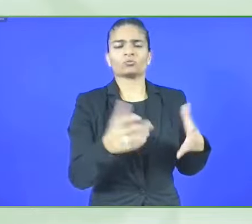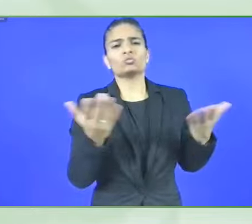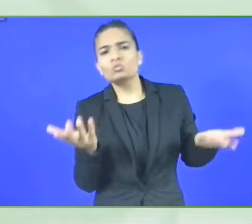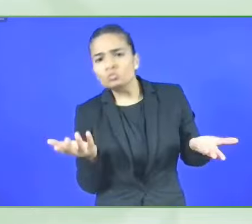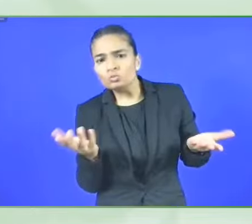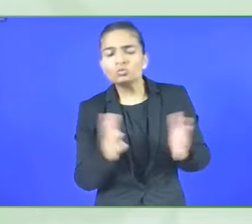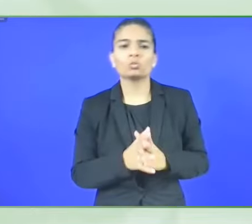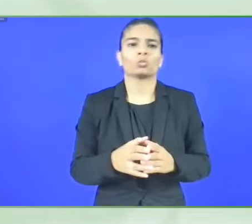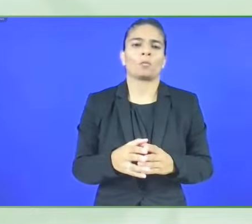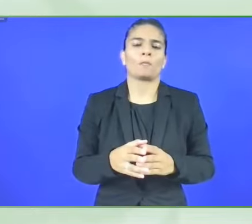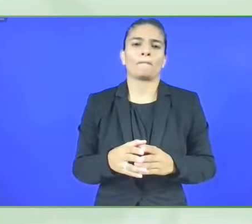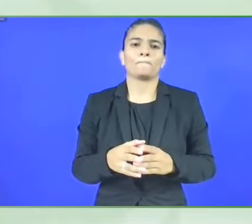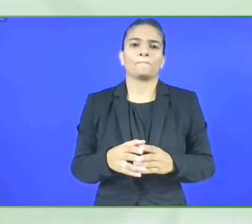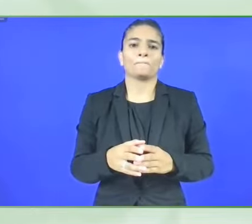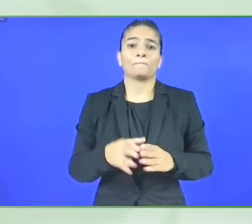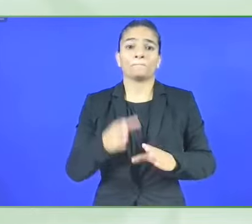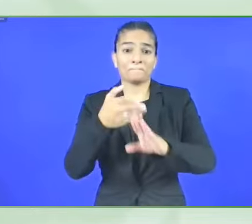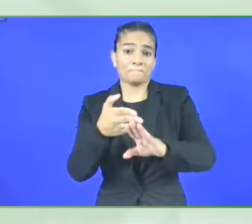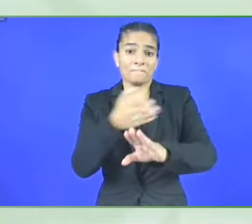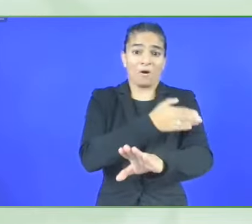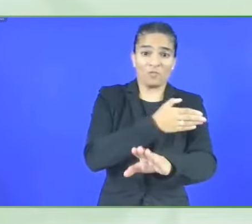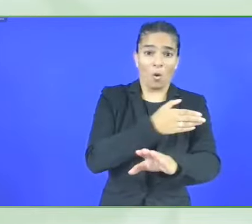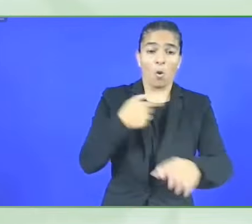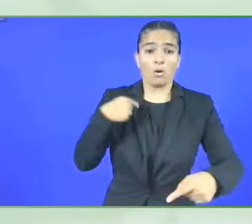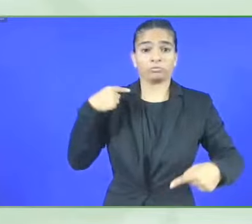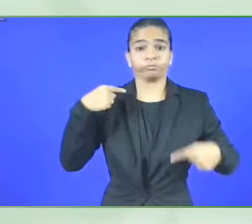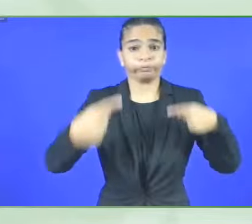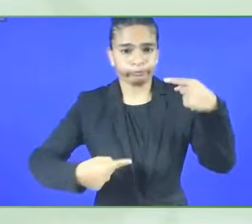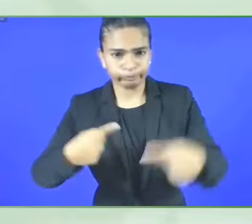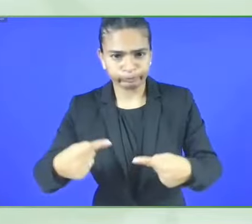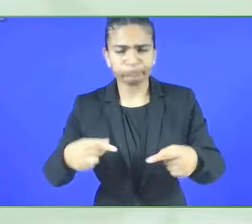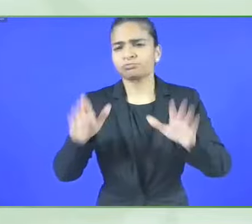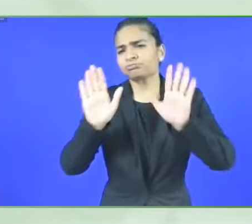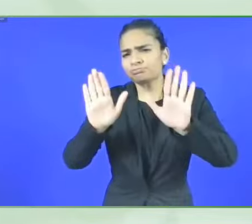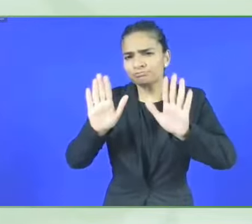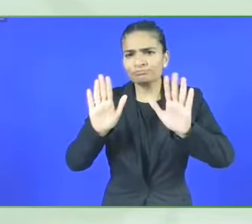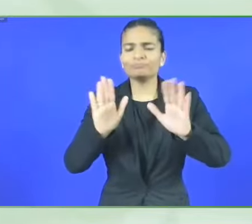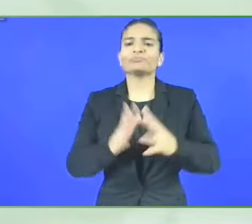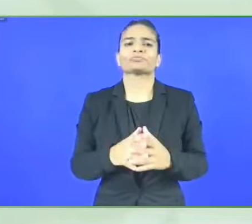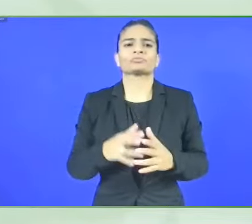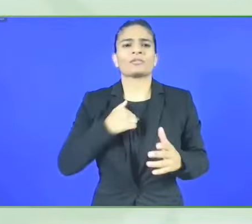I have a background as an architect, researcher and educator.